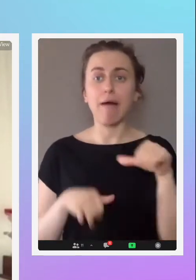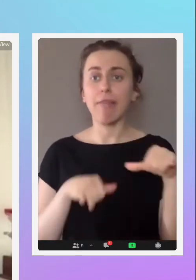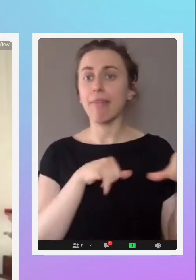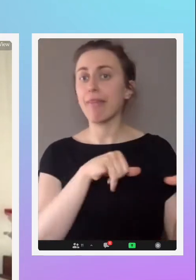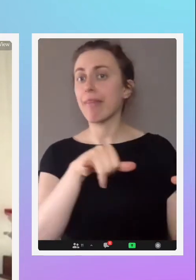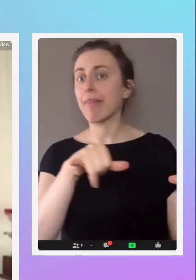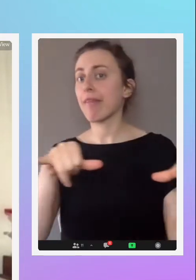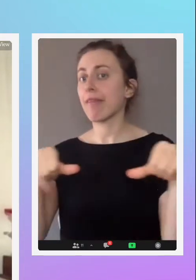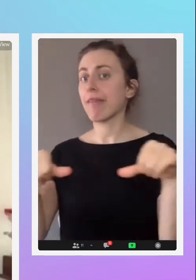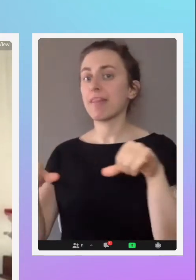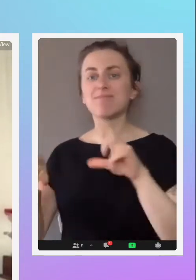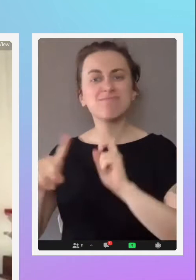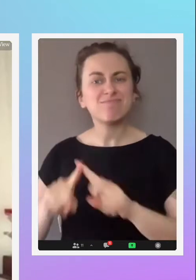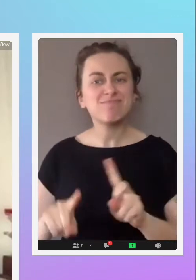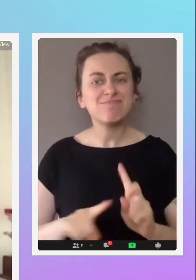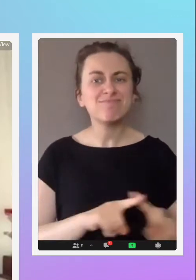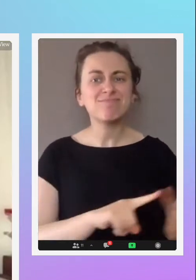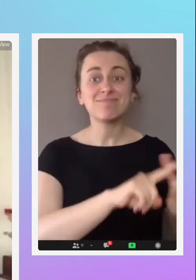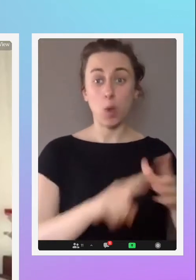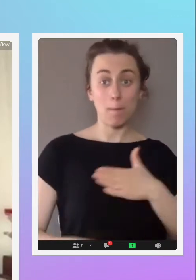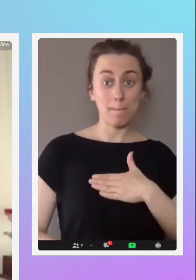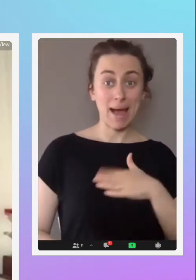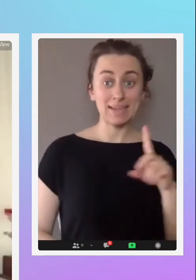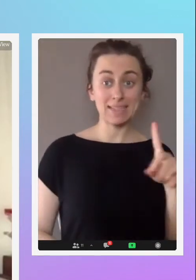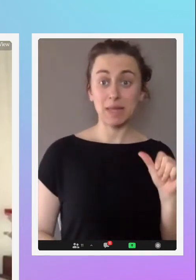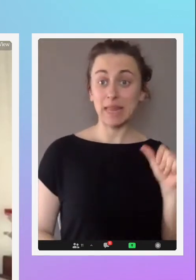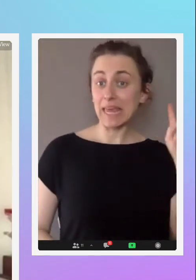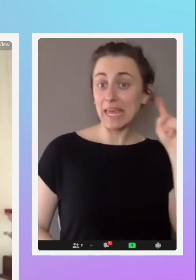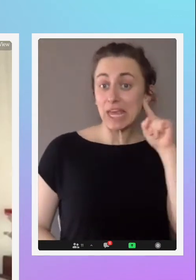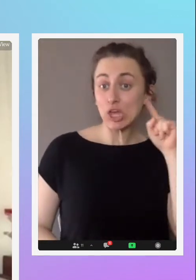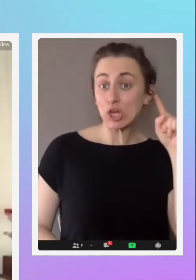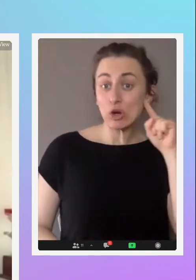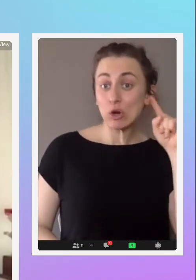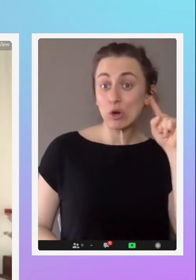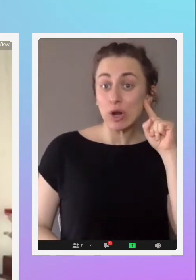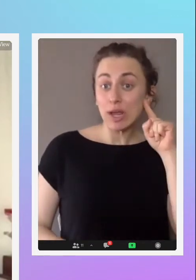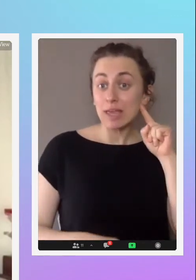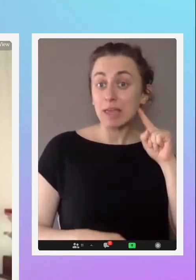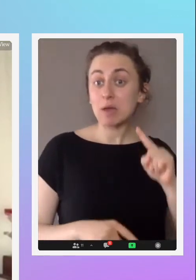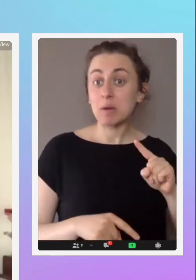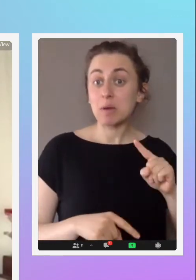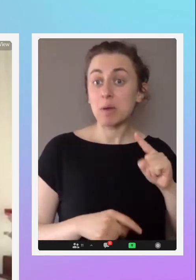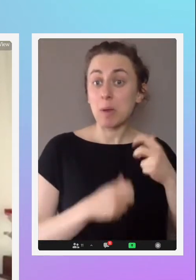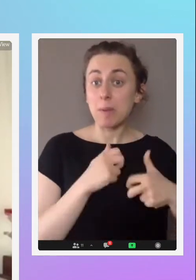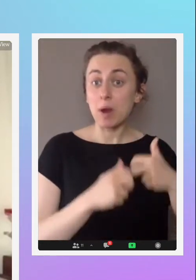which is a hearing impairment is largely corrected by wearing binaural hearing aids.